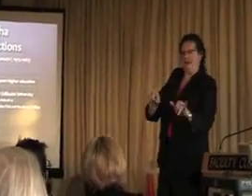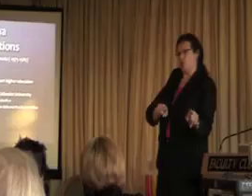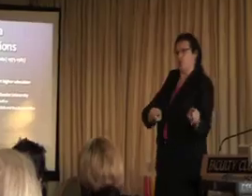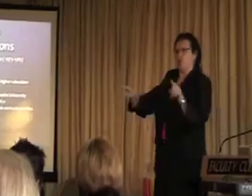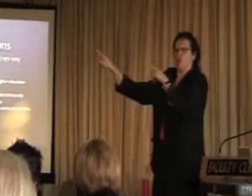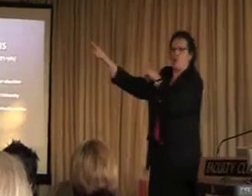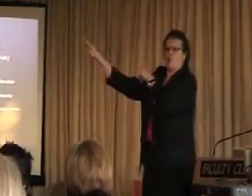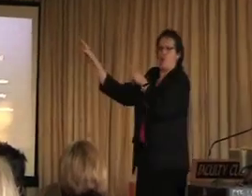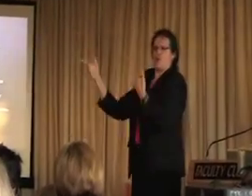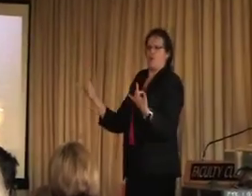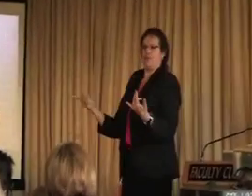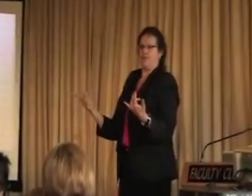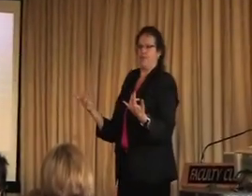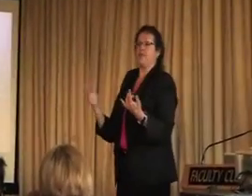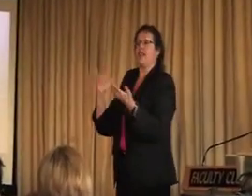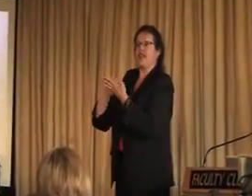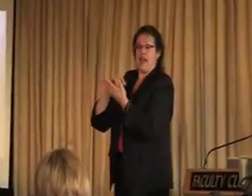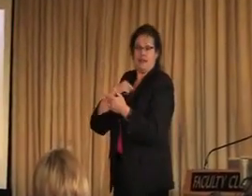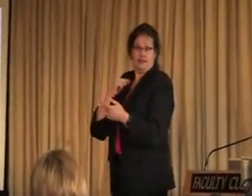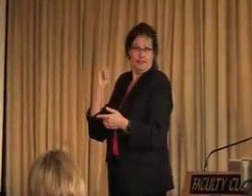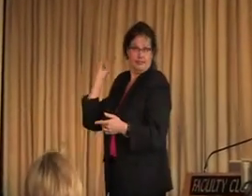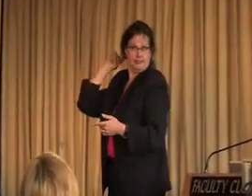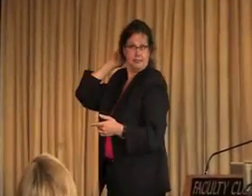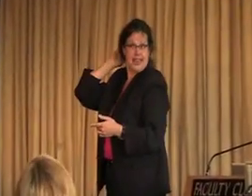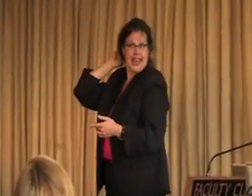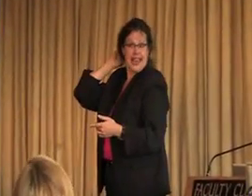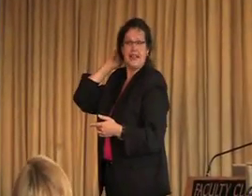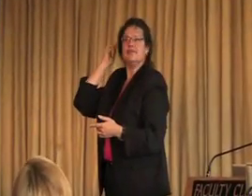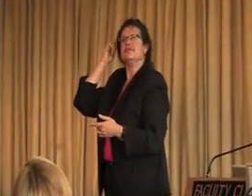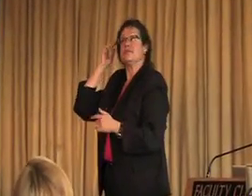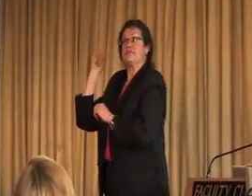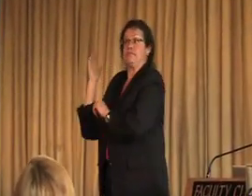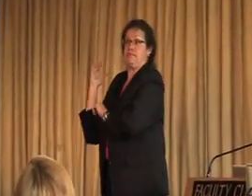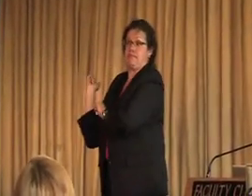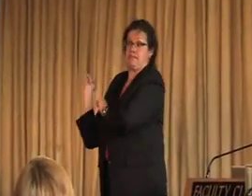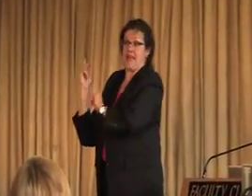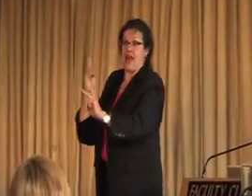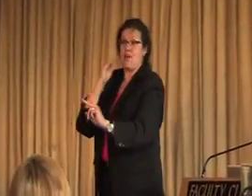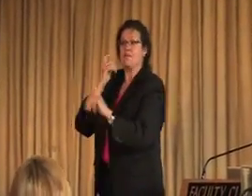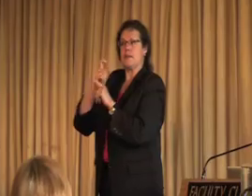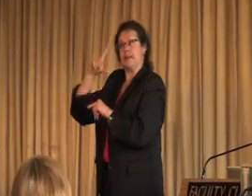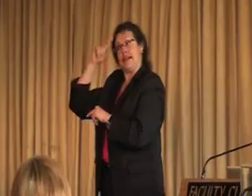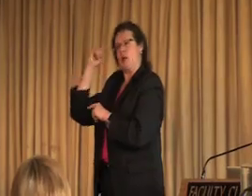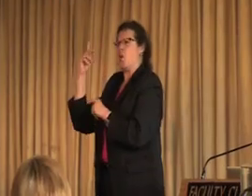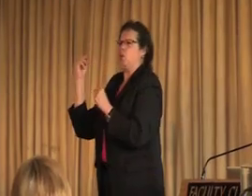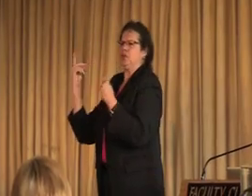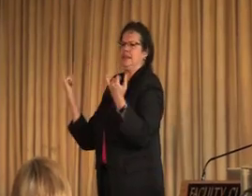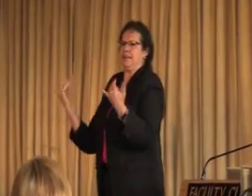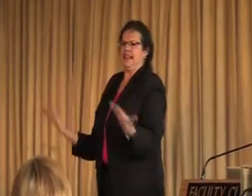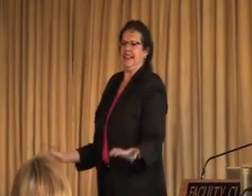I finished my studies at Gallaudet, and I came back to Alberta wanting to make change.